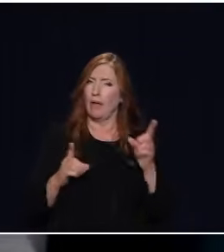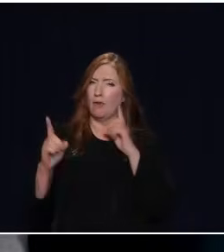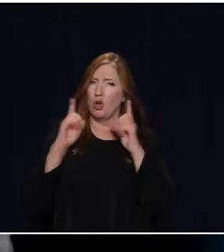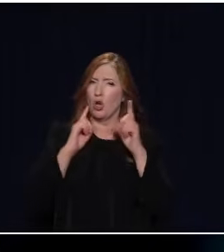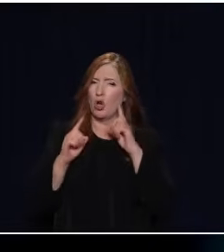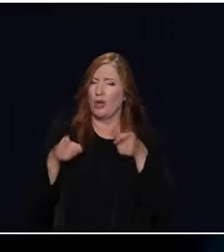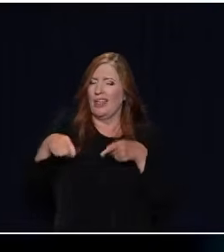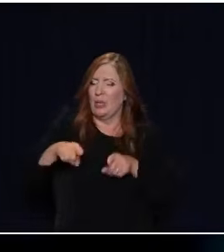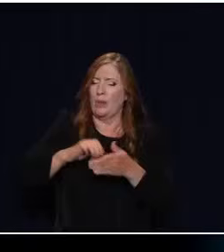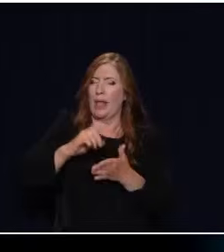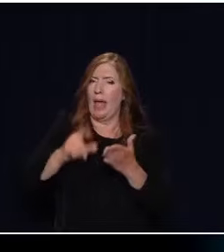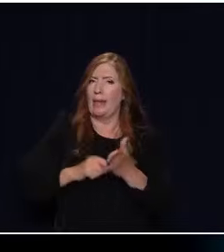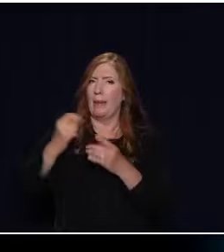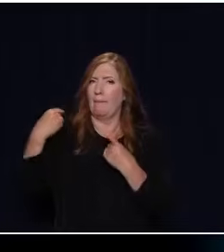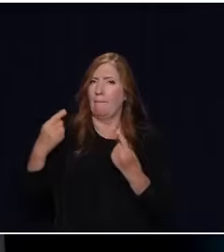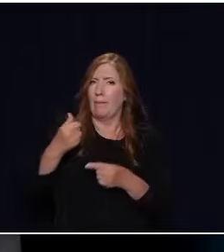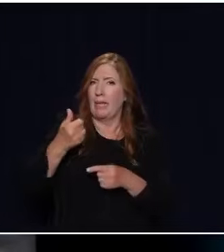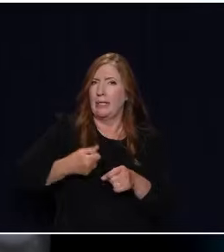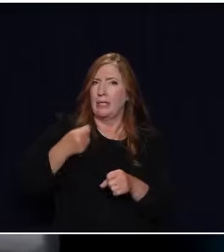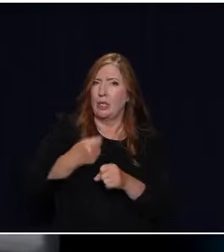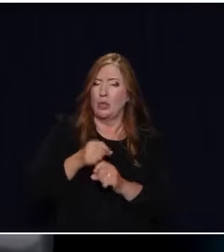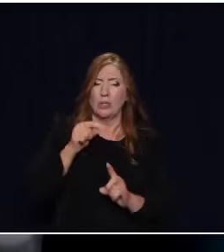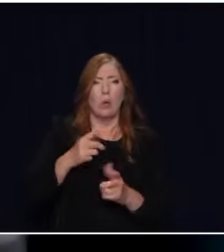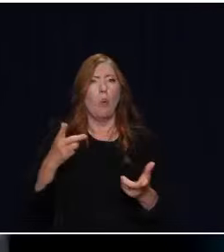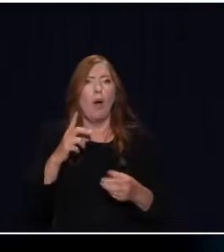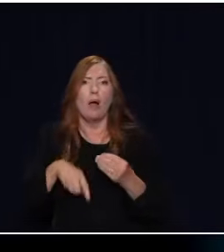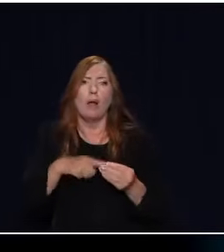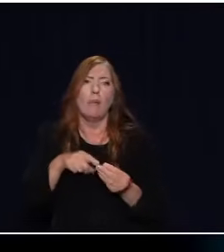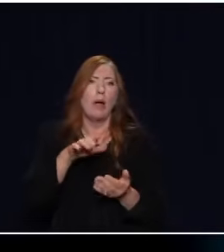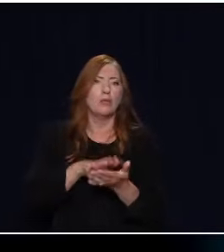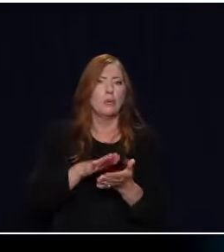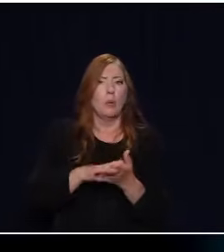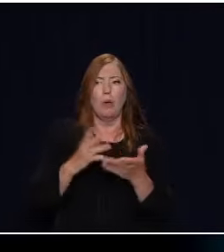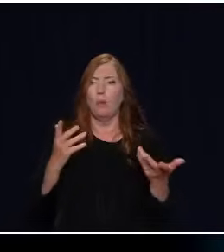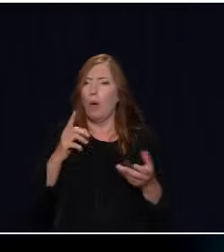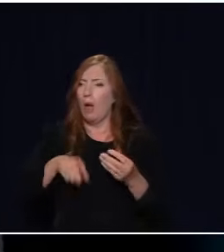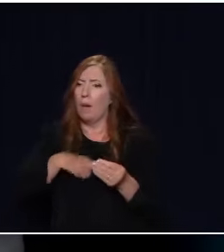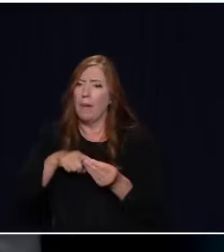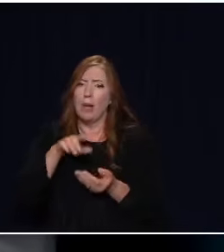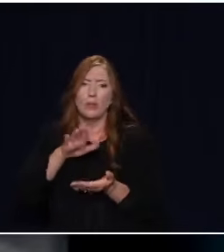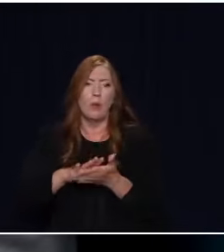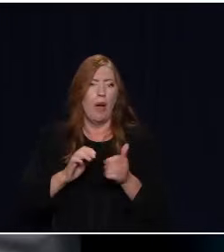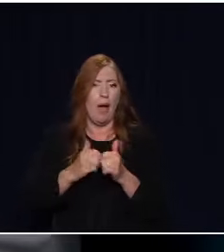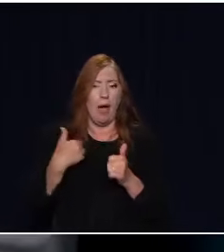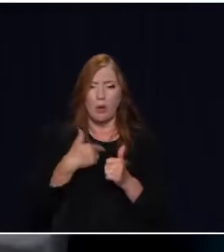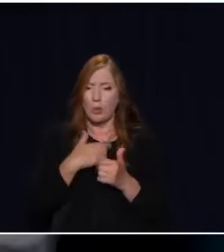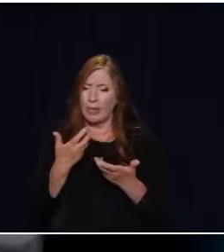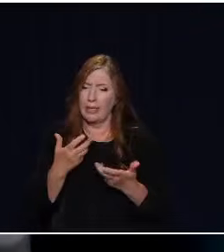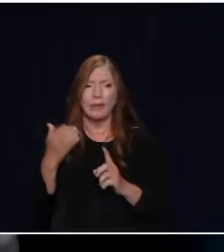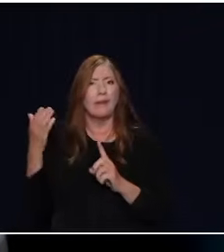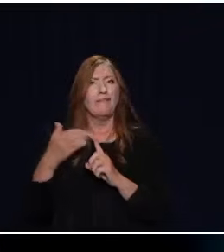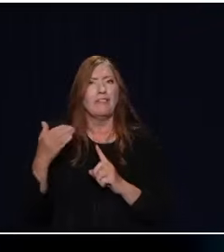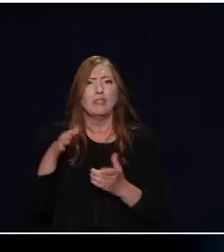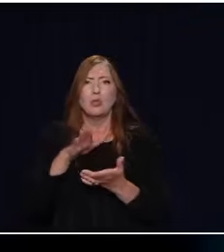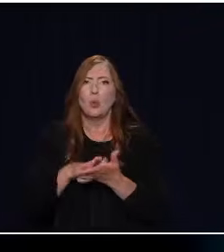TO GET SERVICES THAT THEY NEED. ONE OF THE THINGS I HAVE HEARD A ACROSS THAT TIME IS WHAT ABOUT SCHOOL?